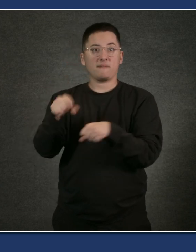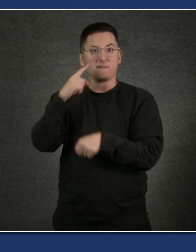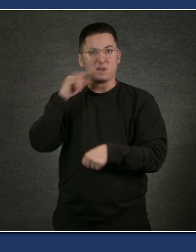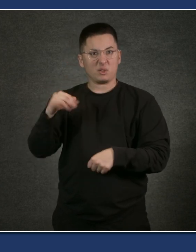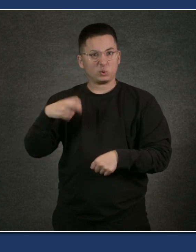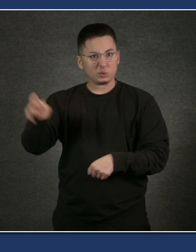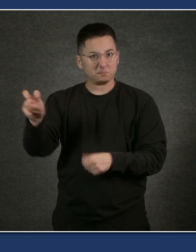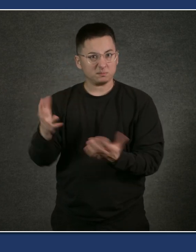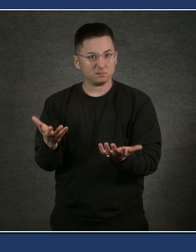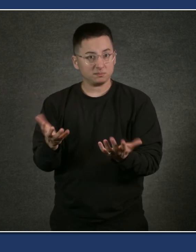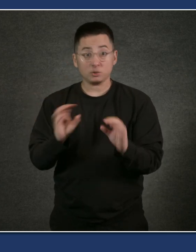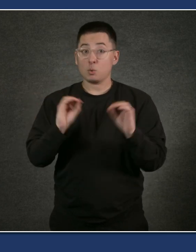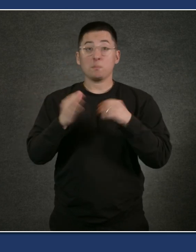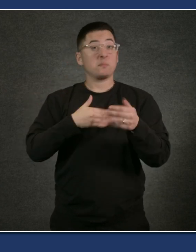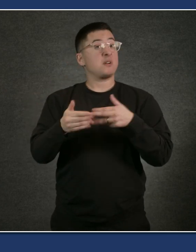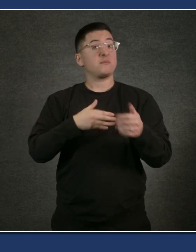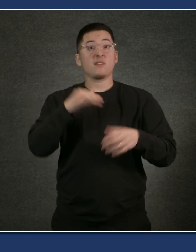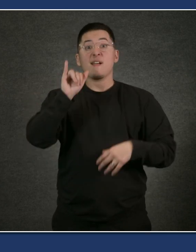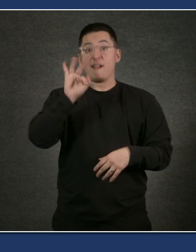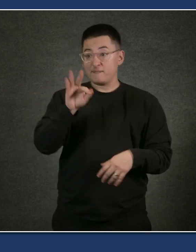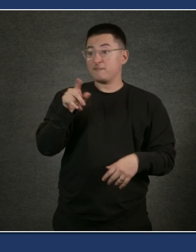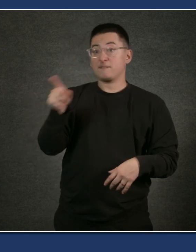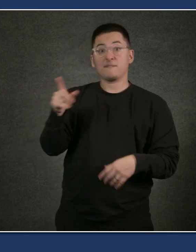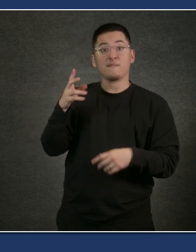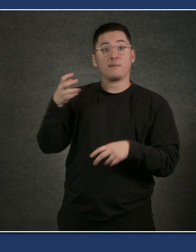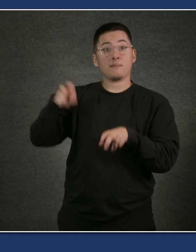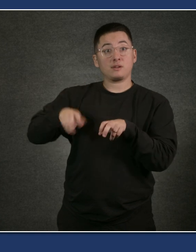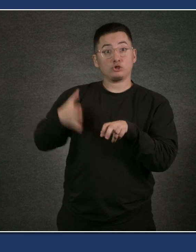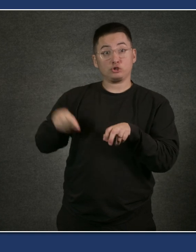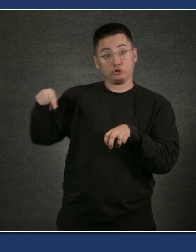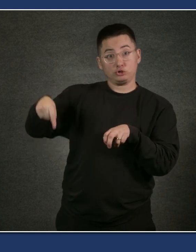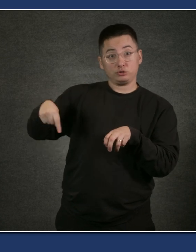is 30 miles from their home or three miles,